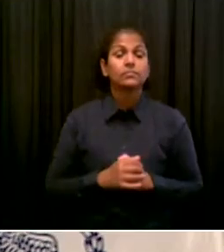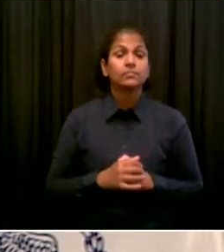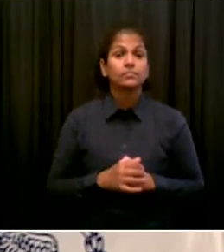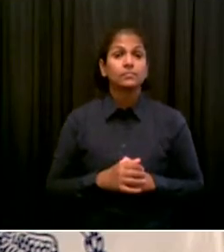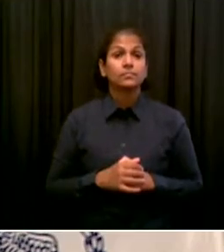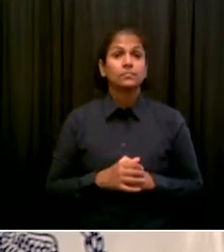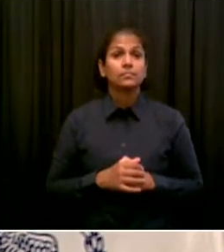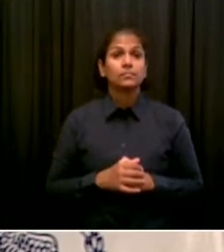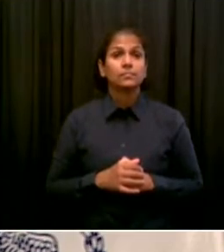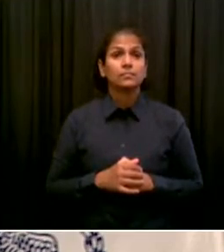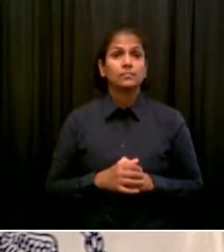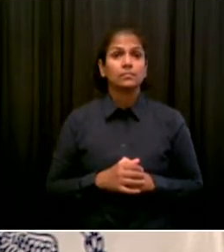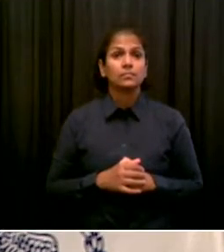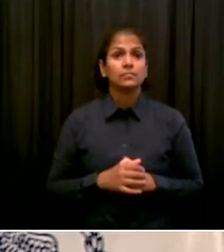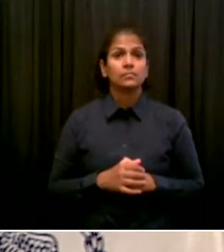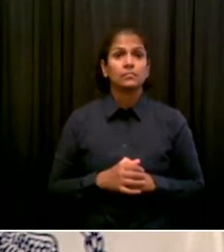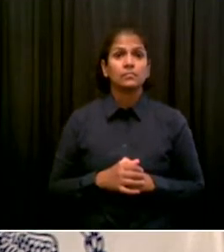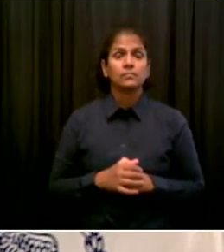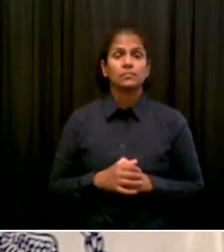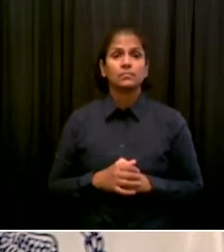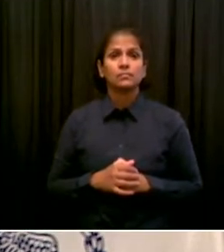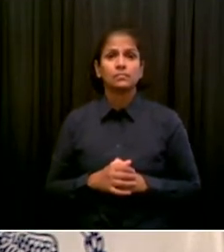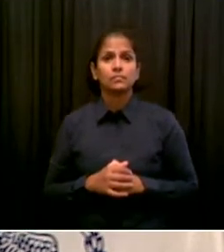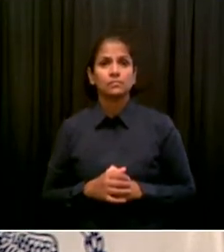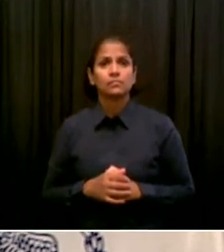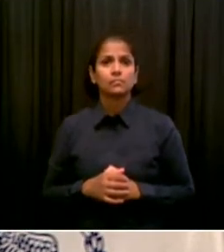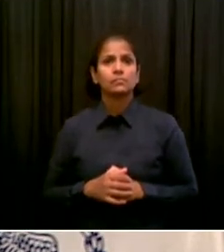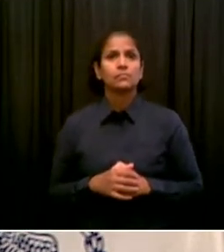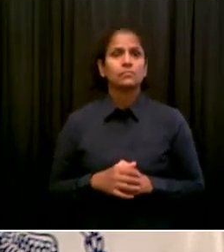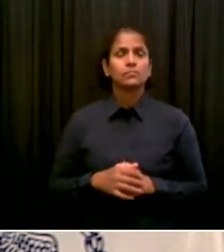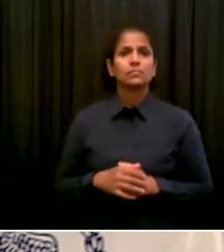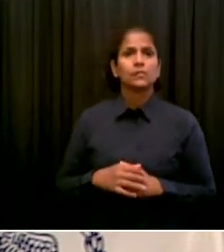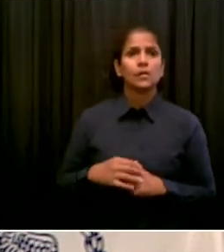ENSURE THAT THE BUSES ARE